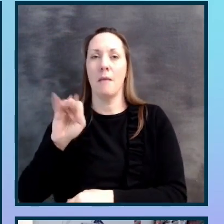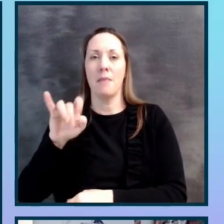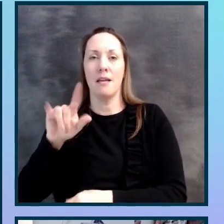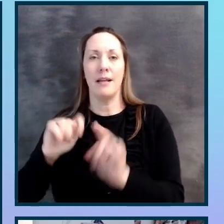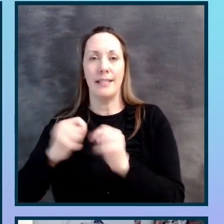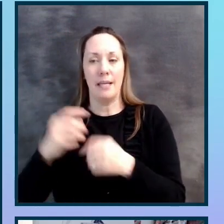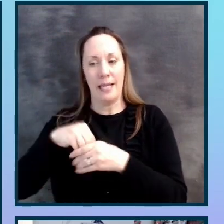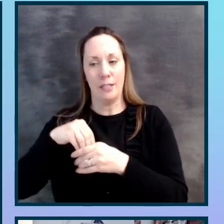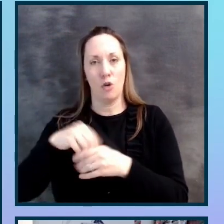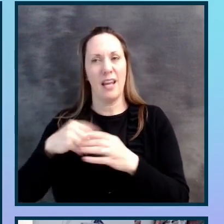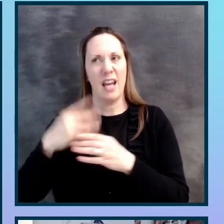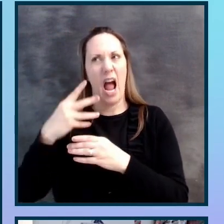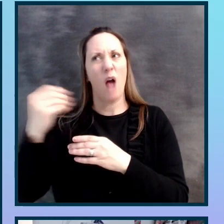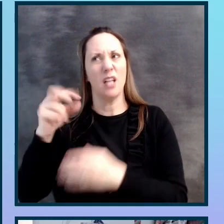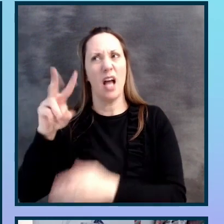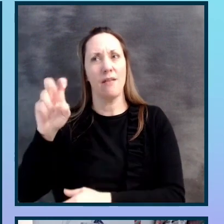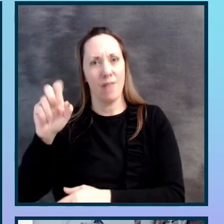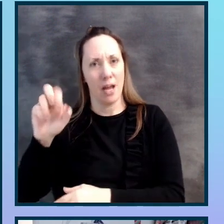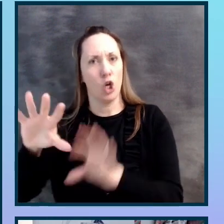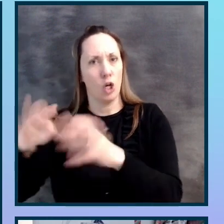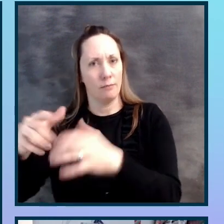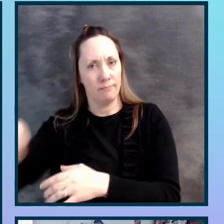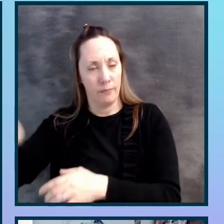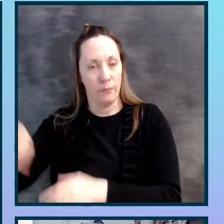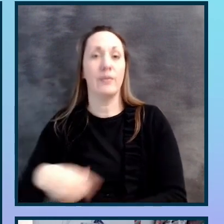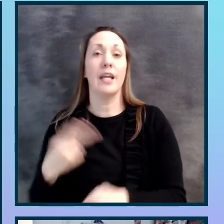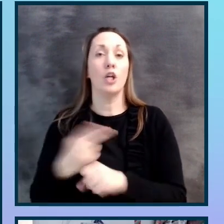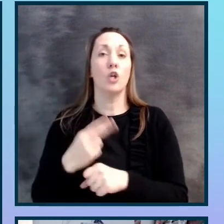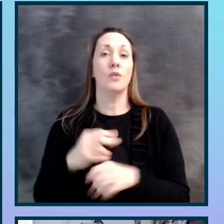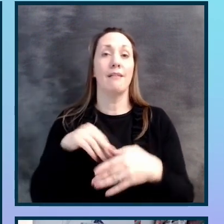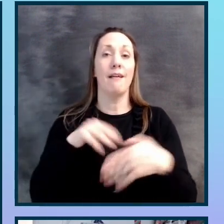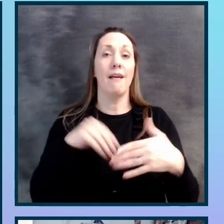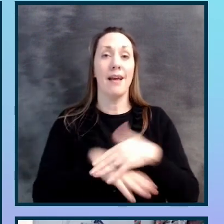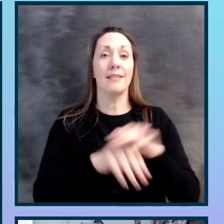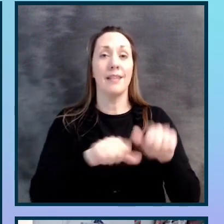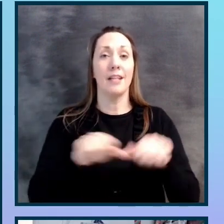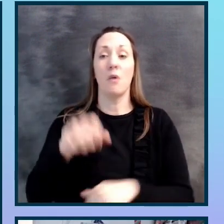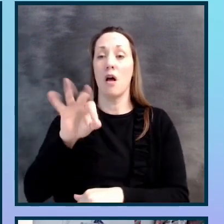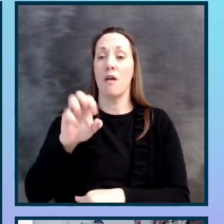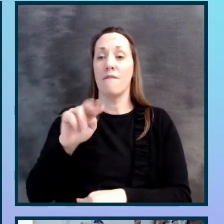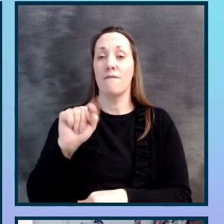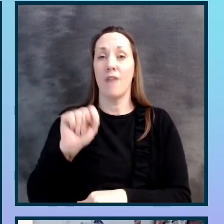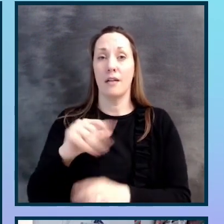These guidelines include the use of accessible fonts and font types, colors for proper contrast,